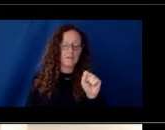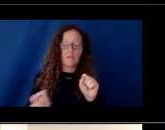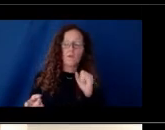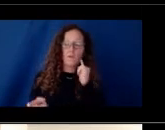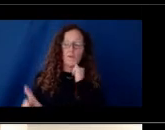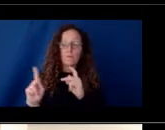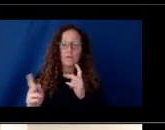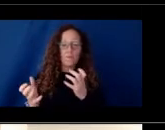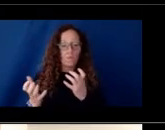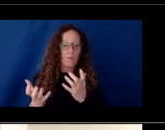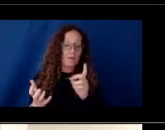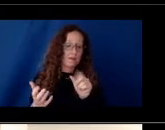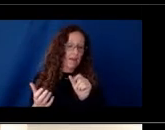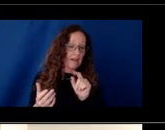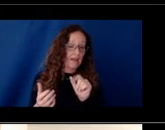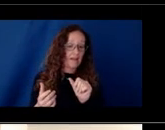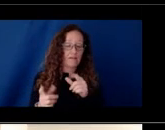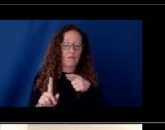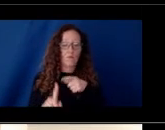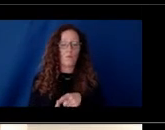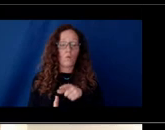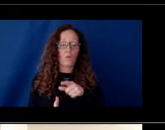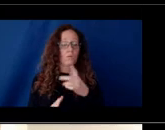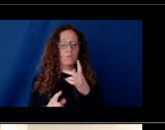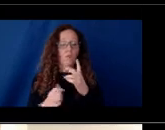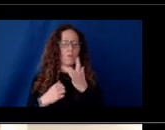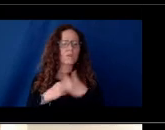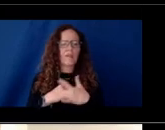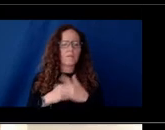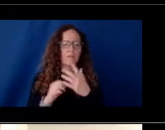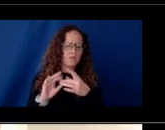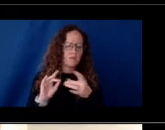of this core data that was used? Yeah, sure. I think, you know,